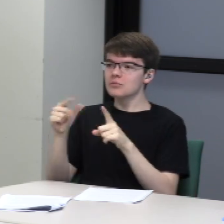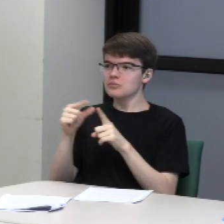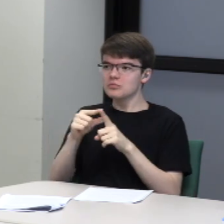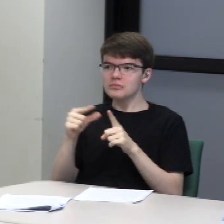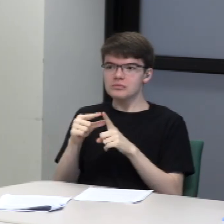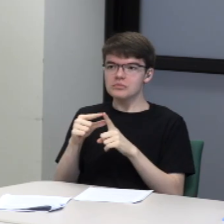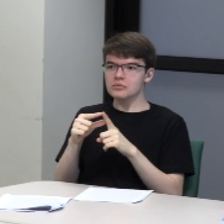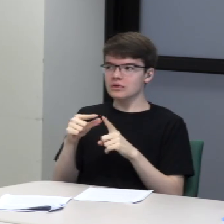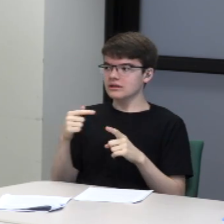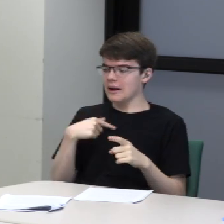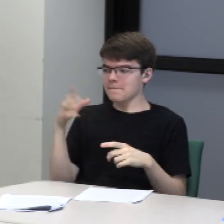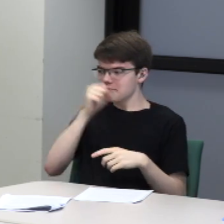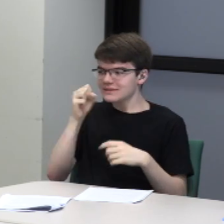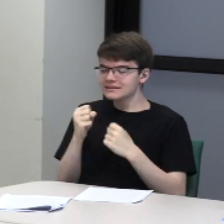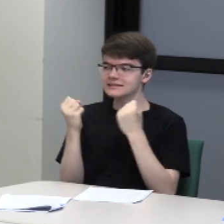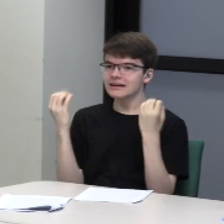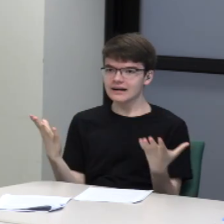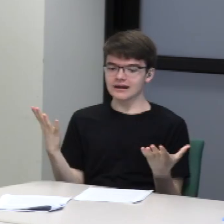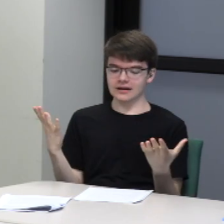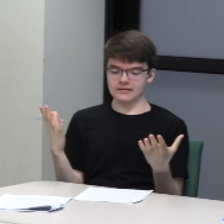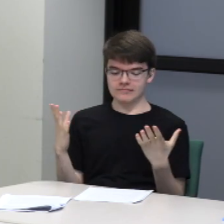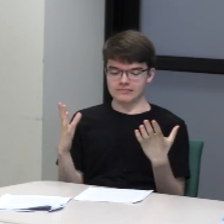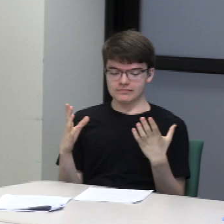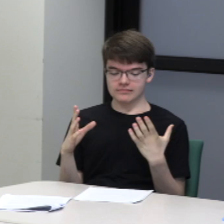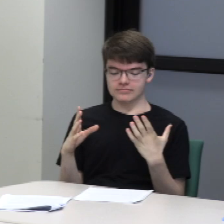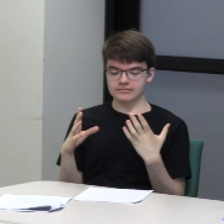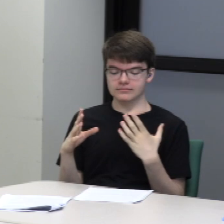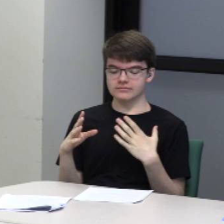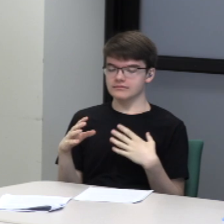Especially those vocabulary words that I was missing already.